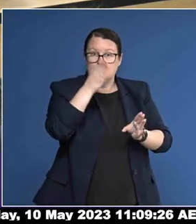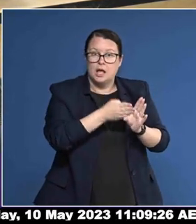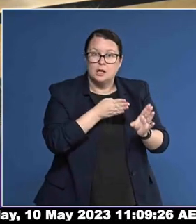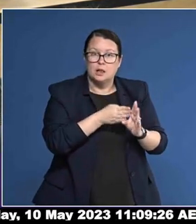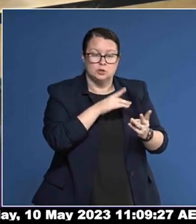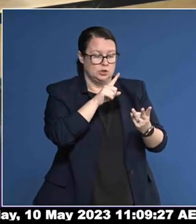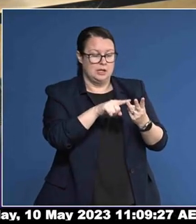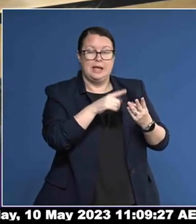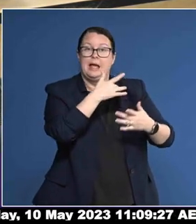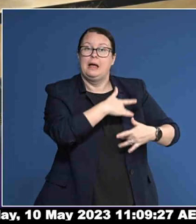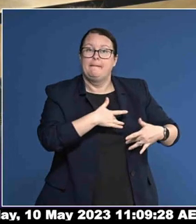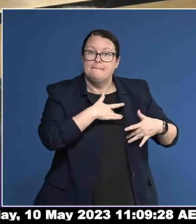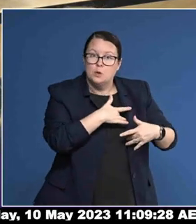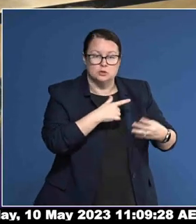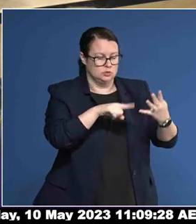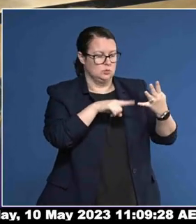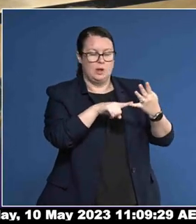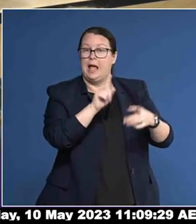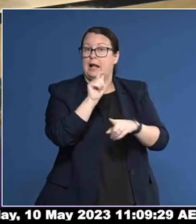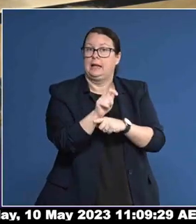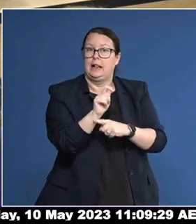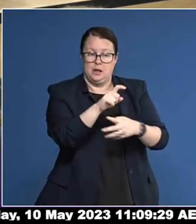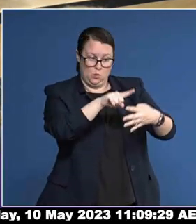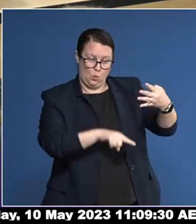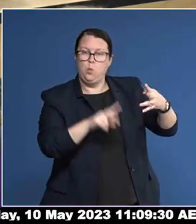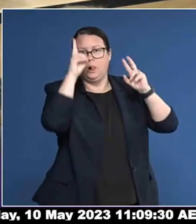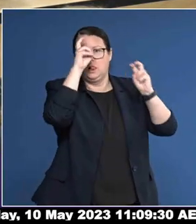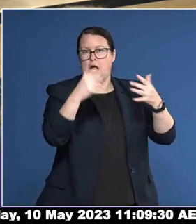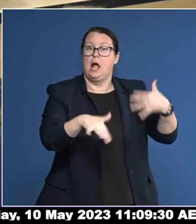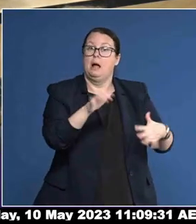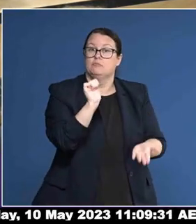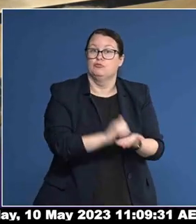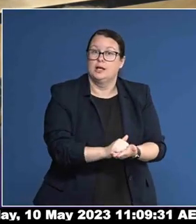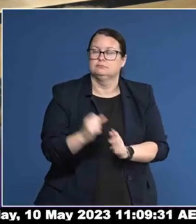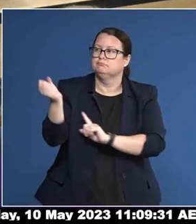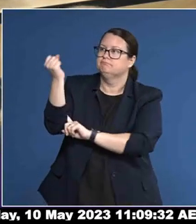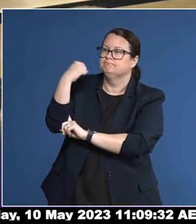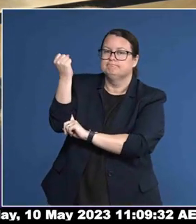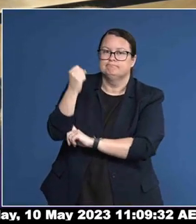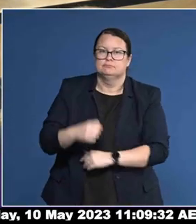Yes. MS MAHONY: The Department of Education proceeded, didn't it, on the